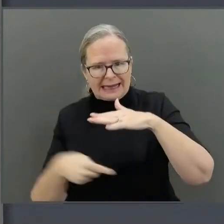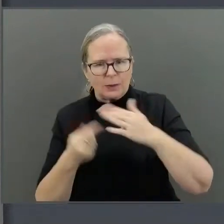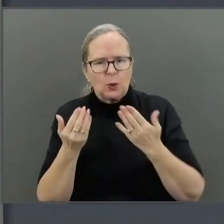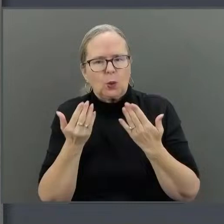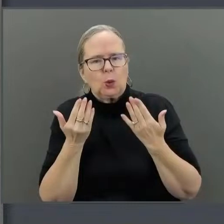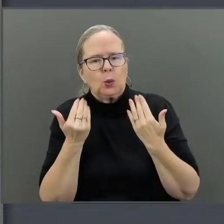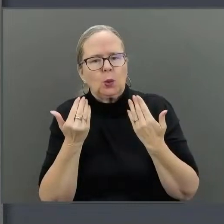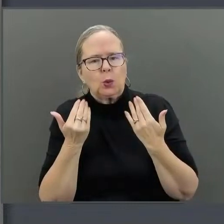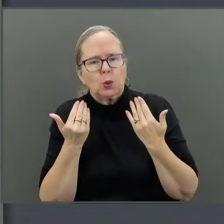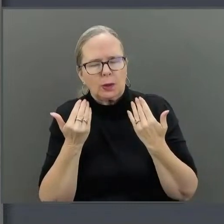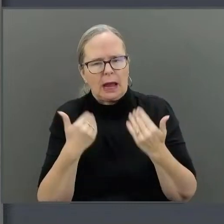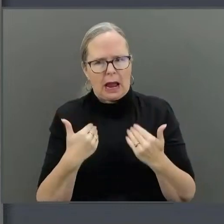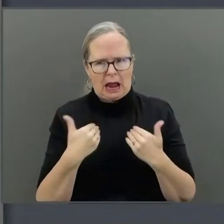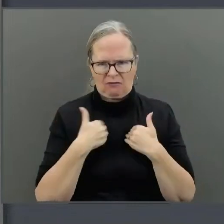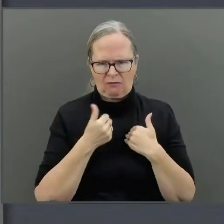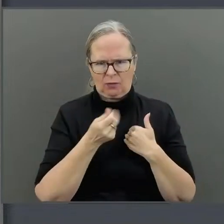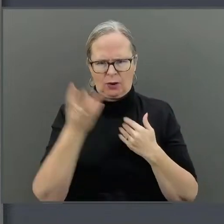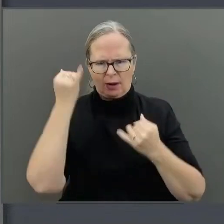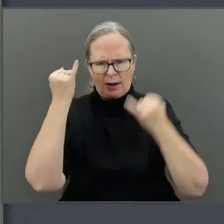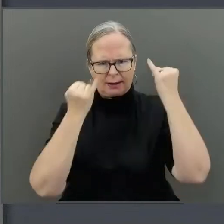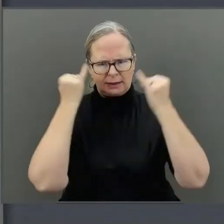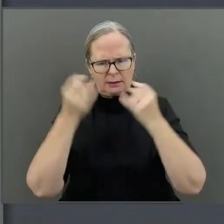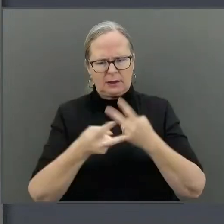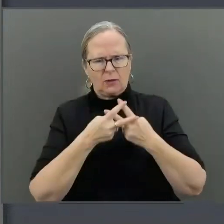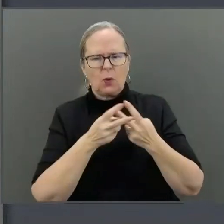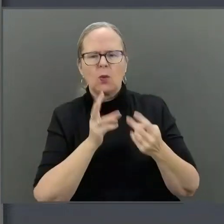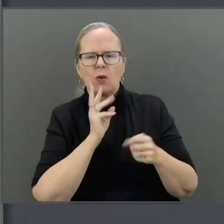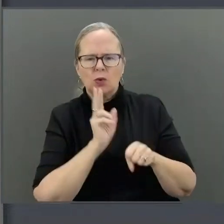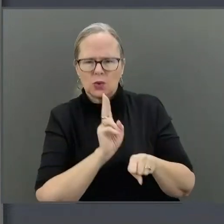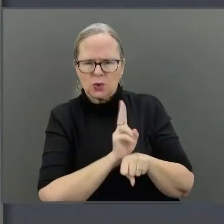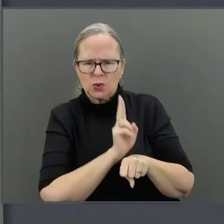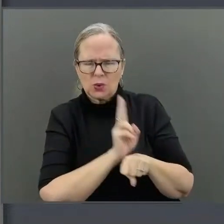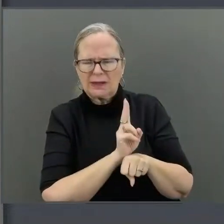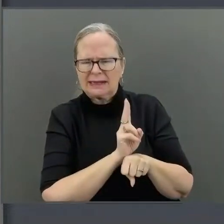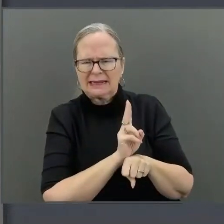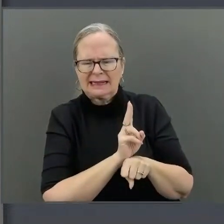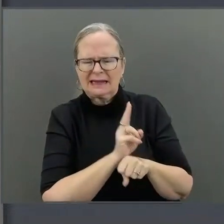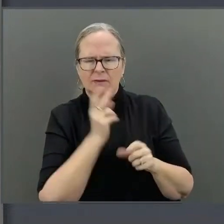that we need to make I want to commend the Calgary Fire Department in their work to put out a couple